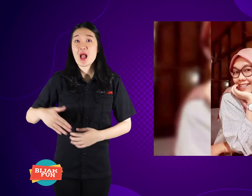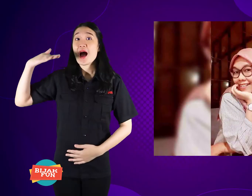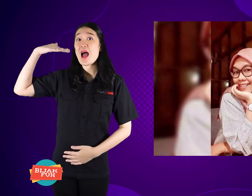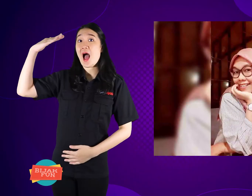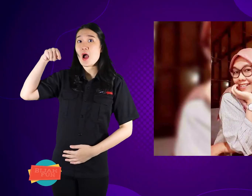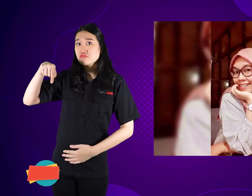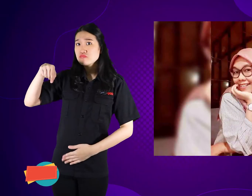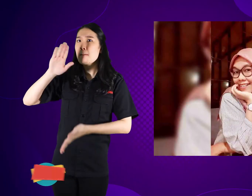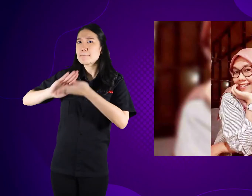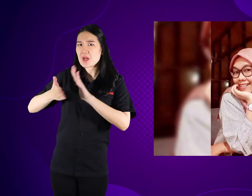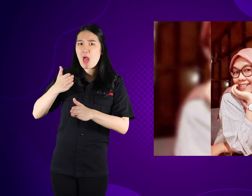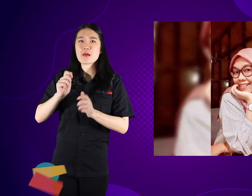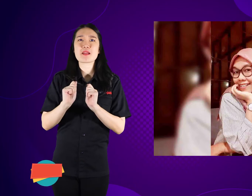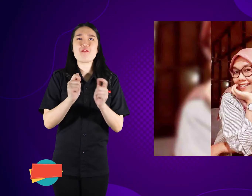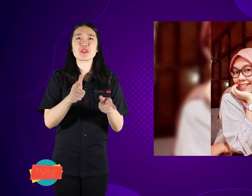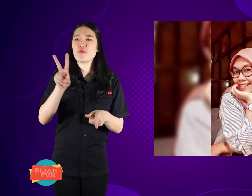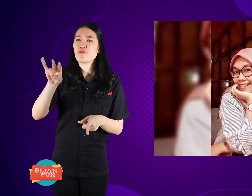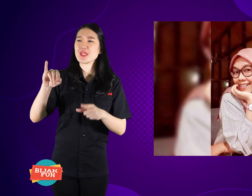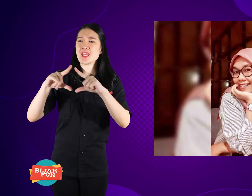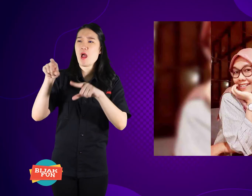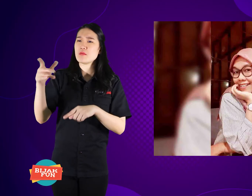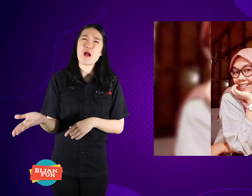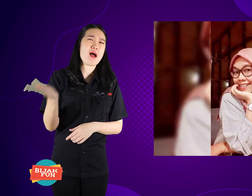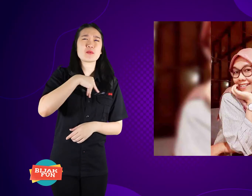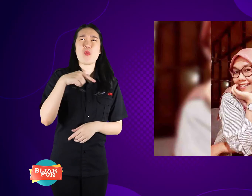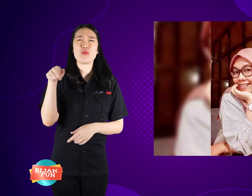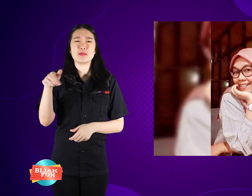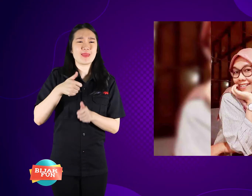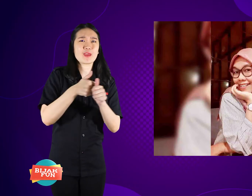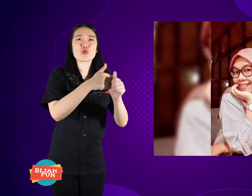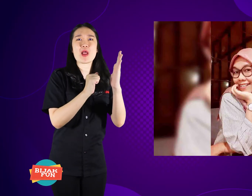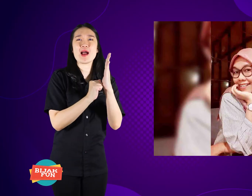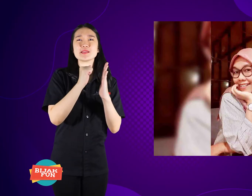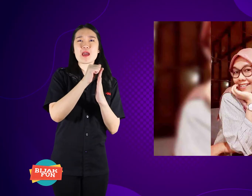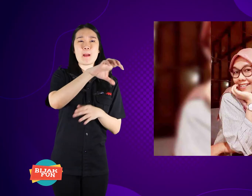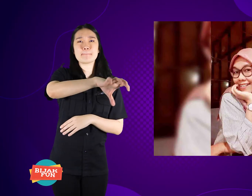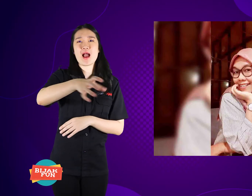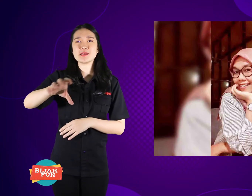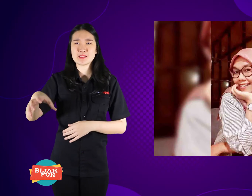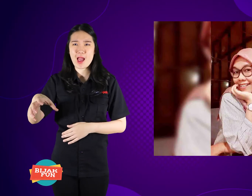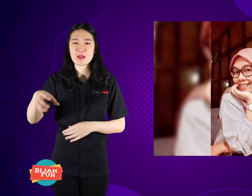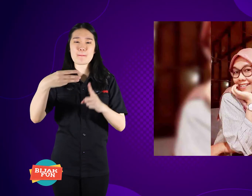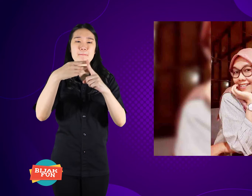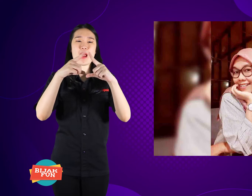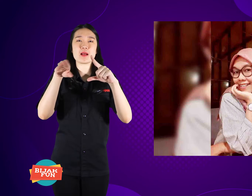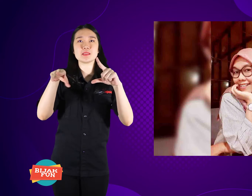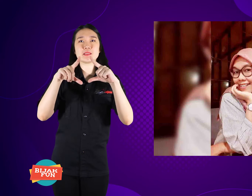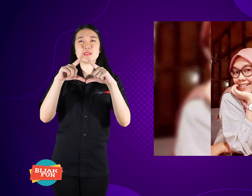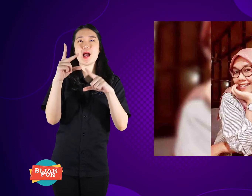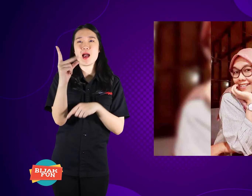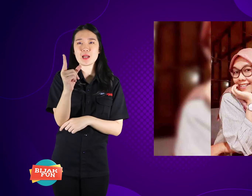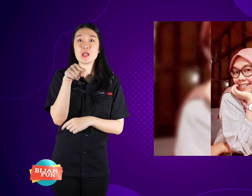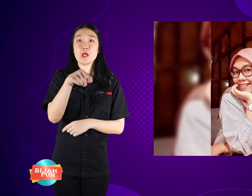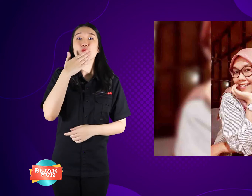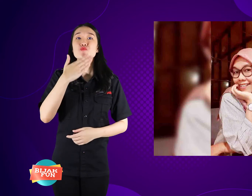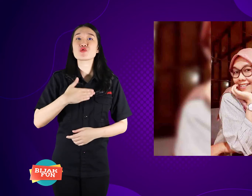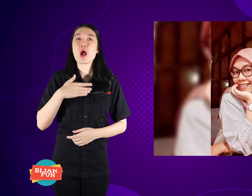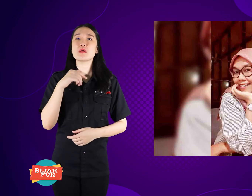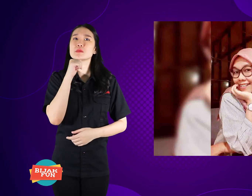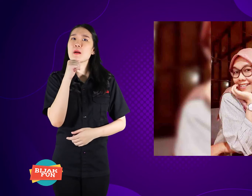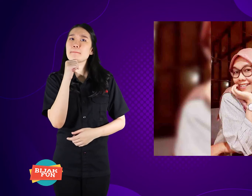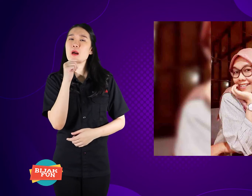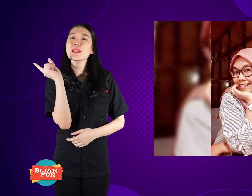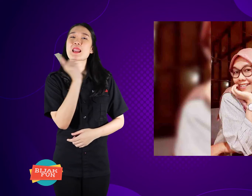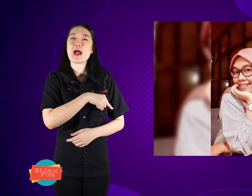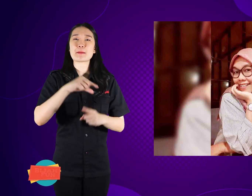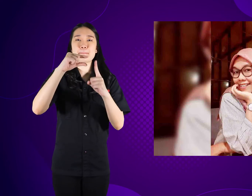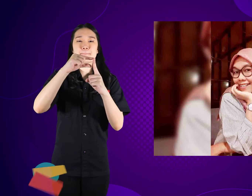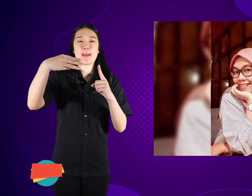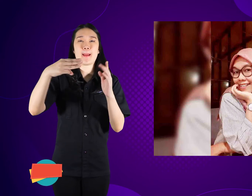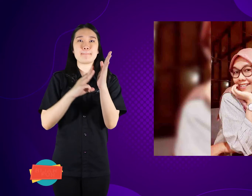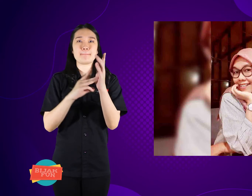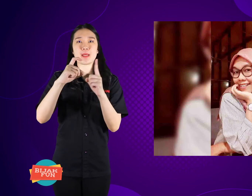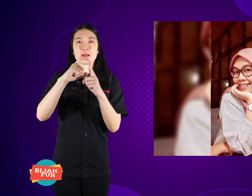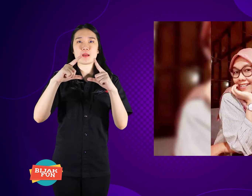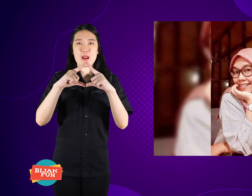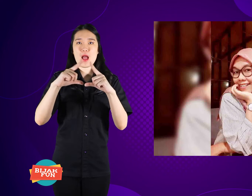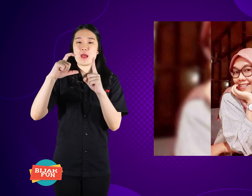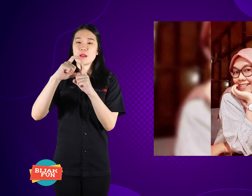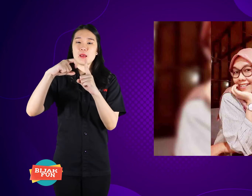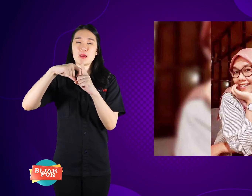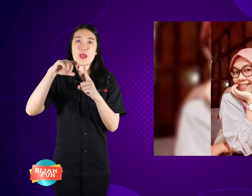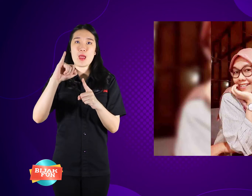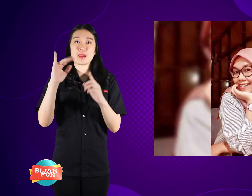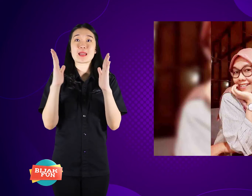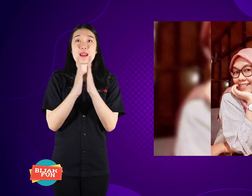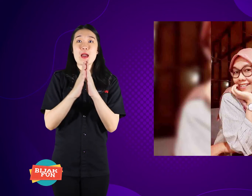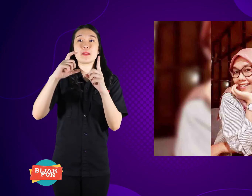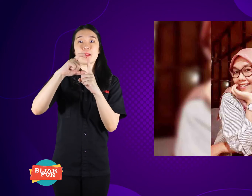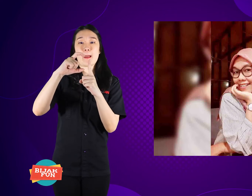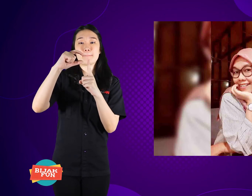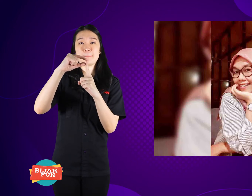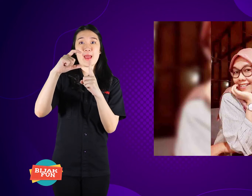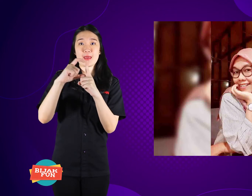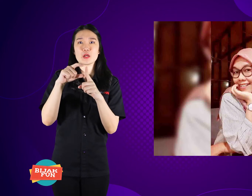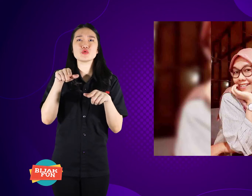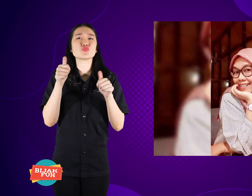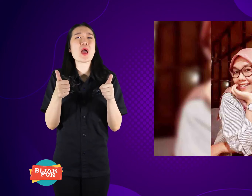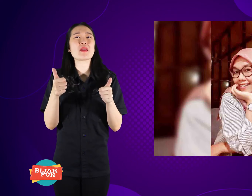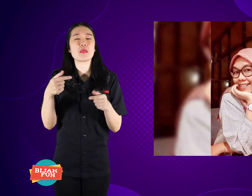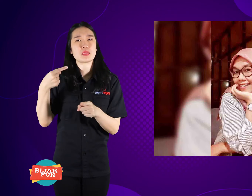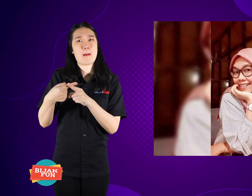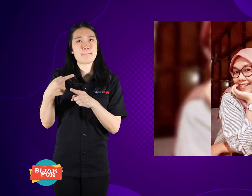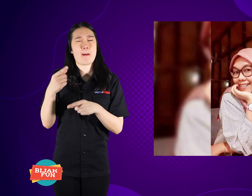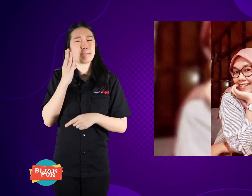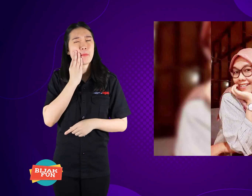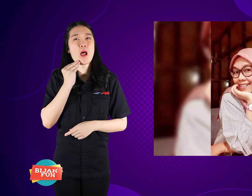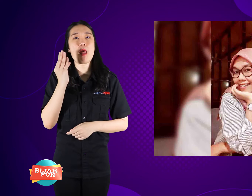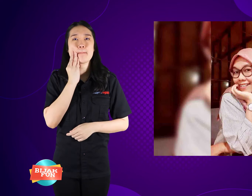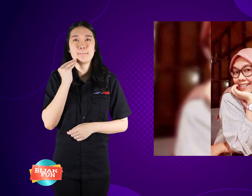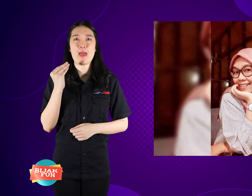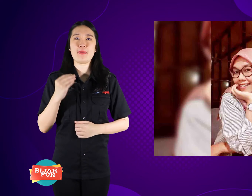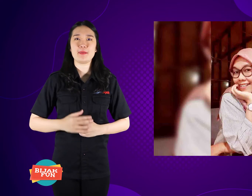his brother also once registered via participating in the bazaar event managed by the local government of DKI and DPD in order to add experience.